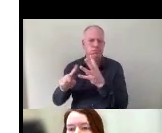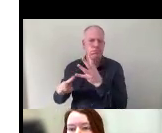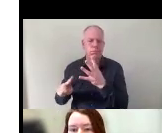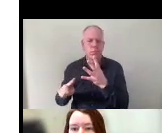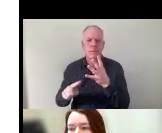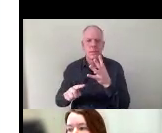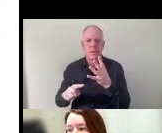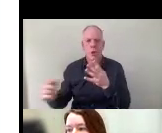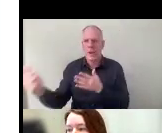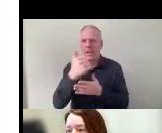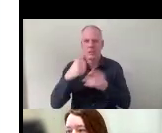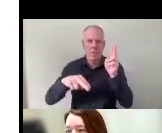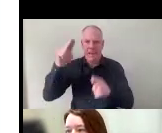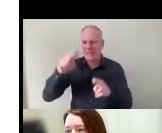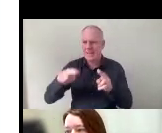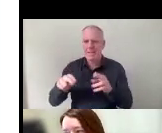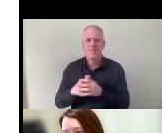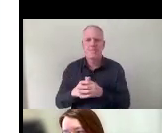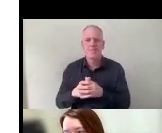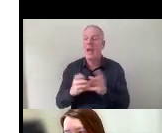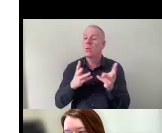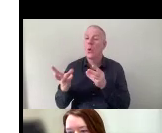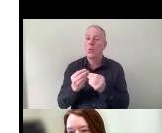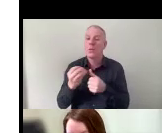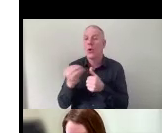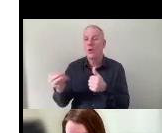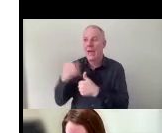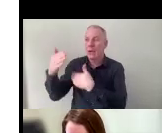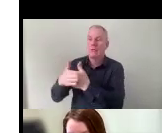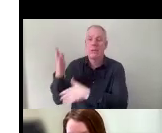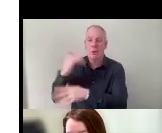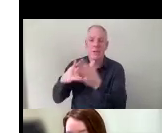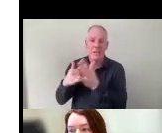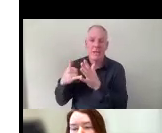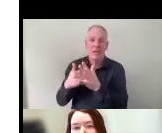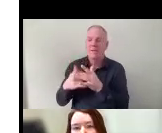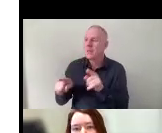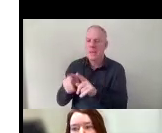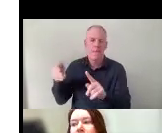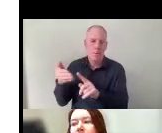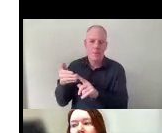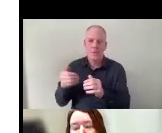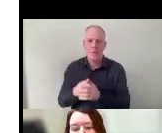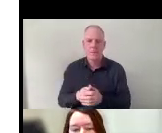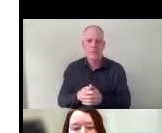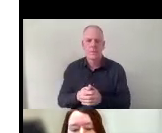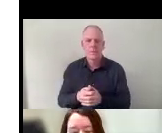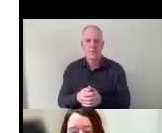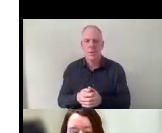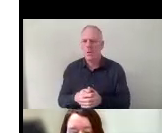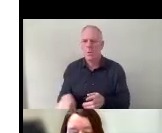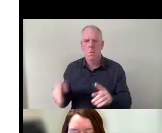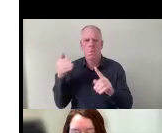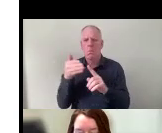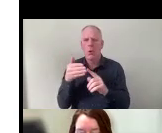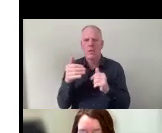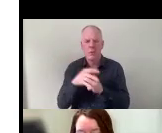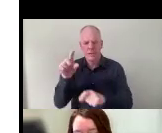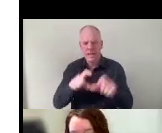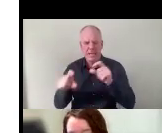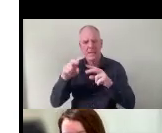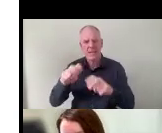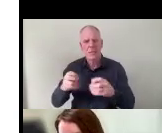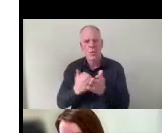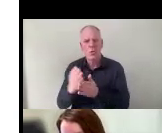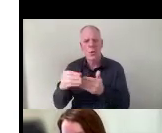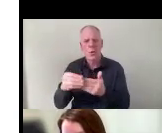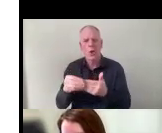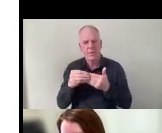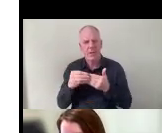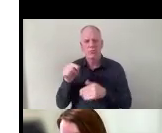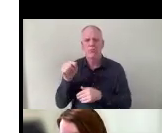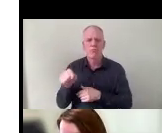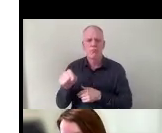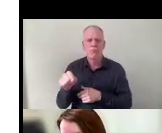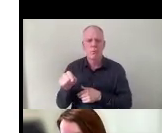collection and collaborate with external institutions for similar purposes. So what is the point of scientific analysis in conservation? This is a very it's a very